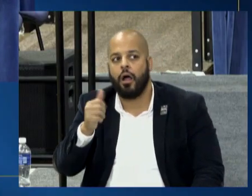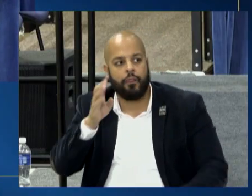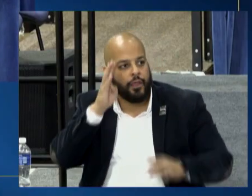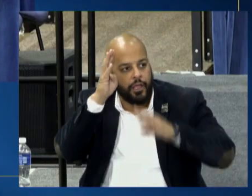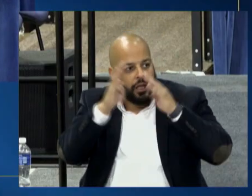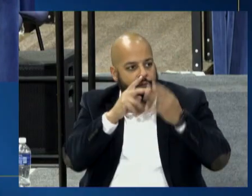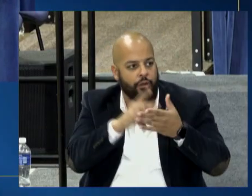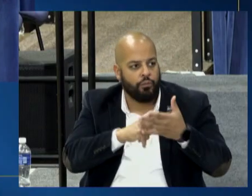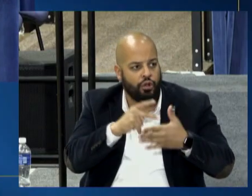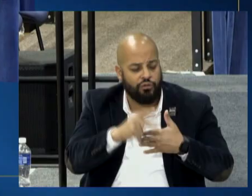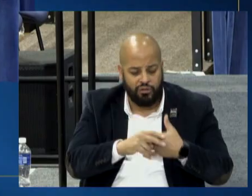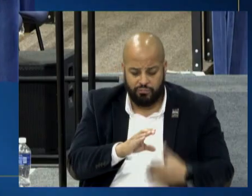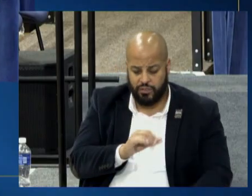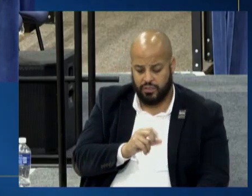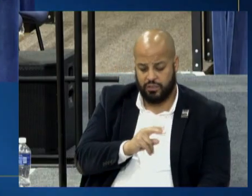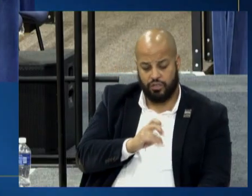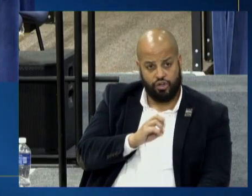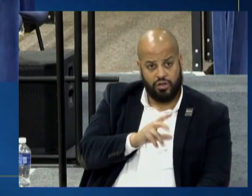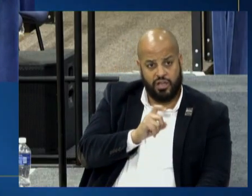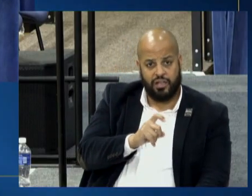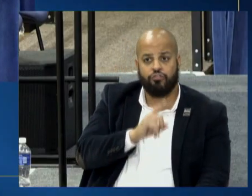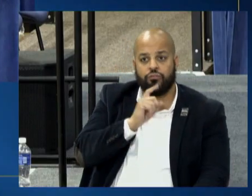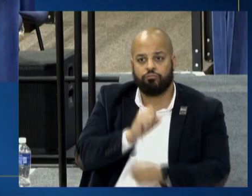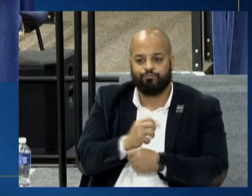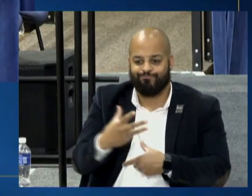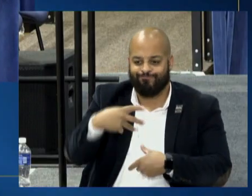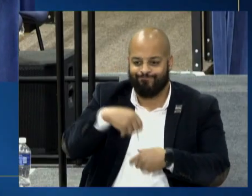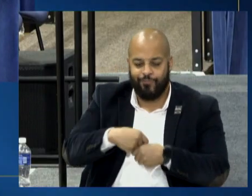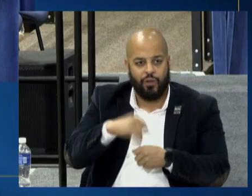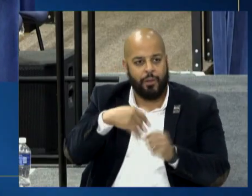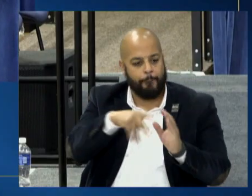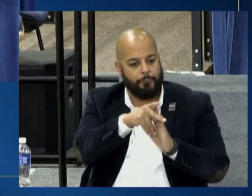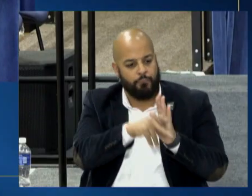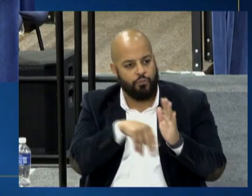And CancerX truly embodies the principle of government innovation,